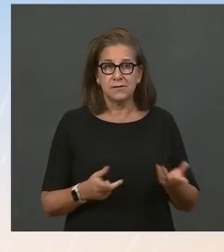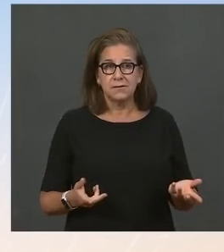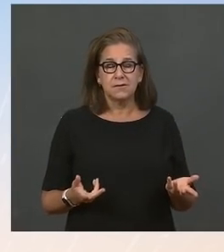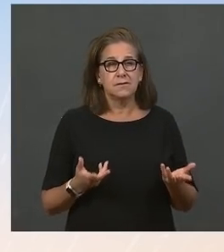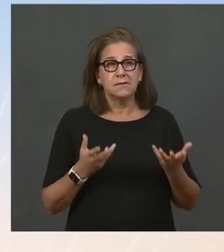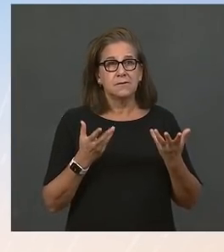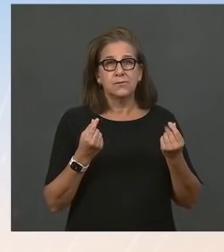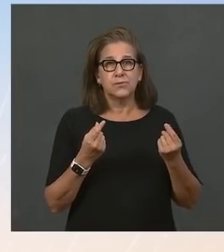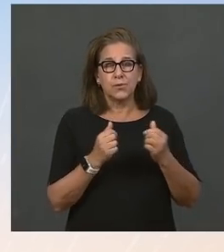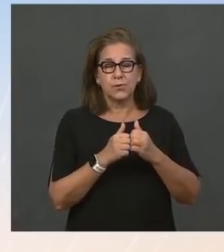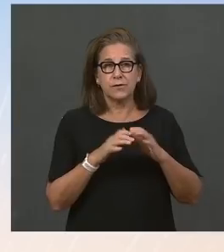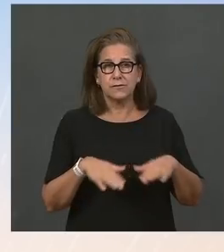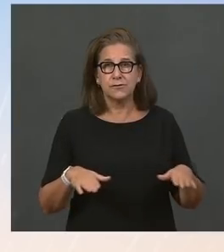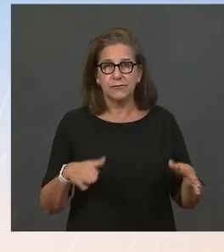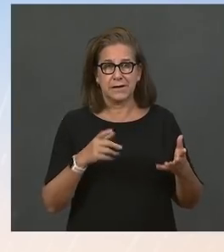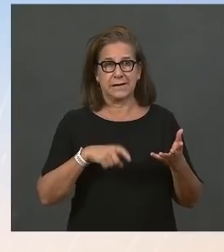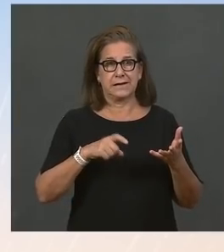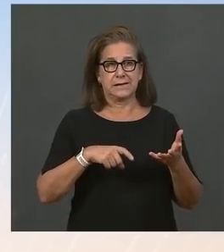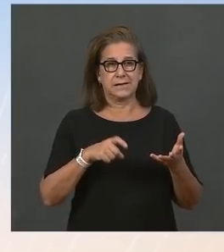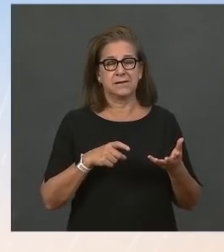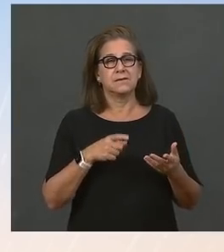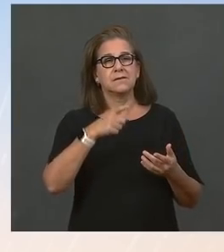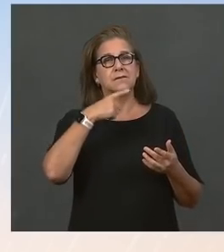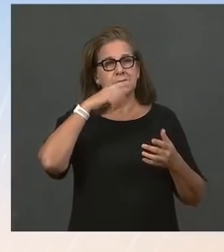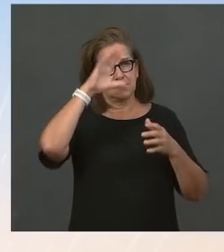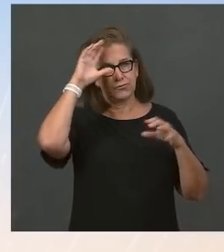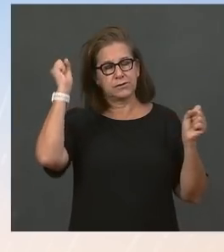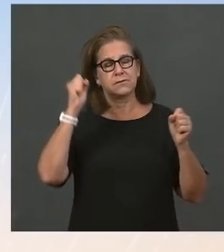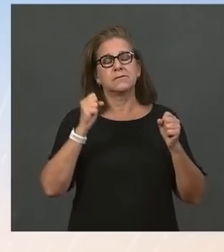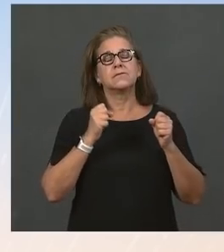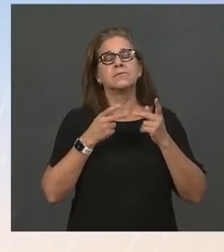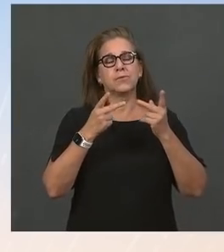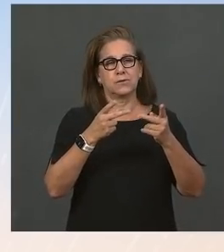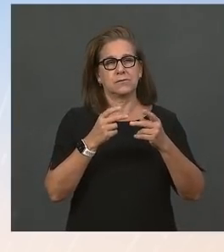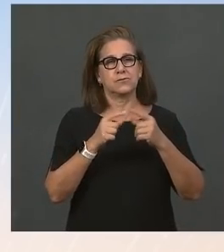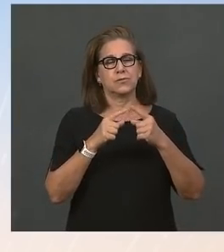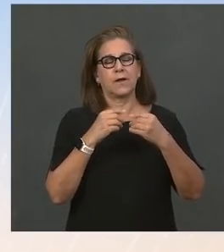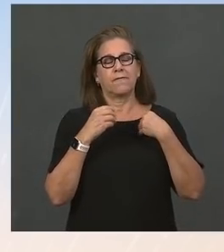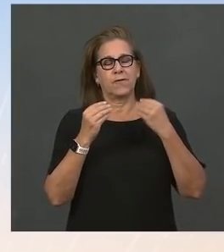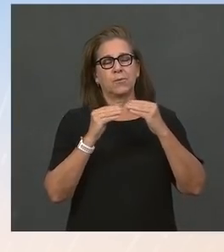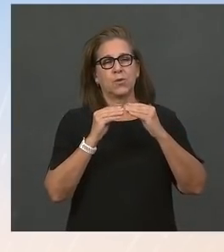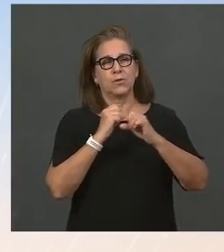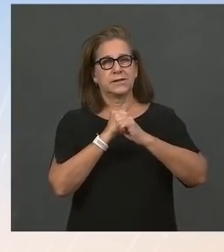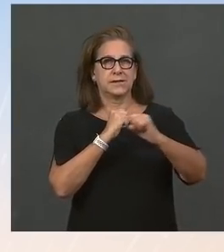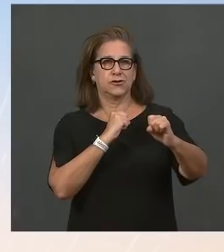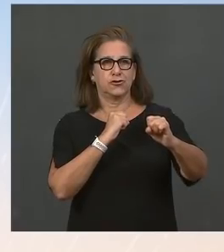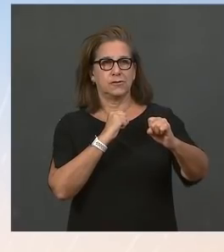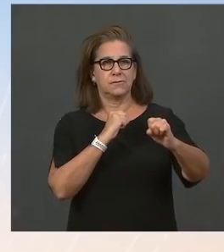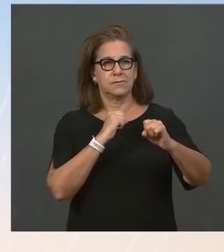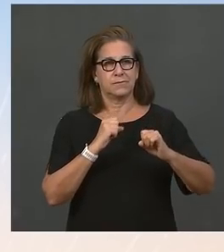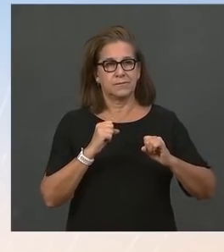What the President is though looking to do is to extend the Child Tax Credit -- something that he proposed himself earlier this year